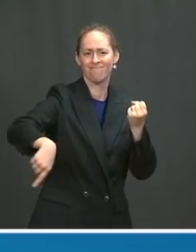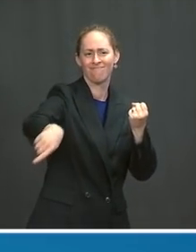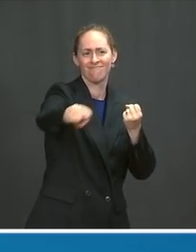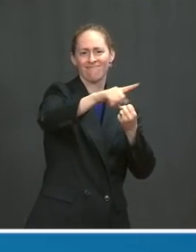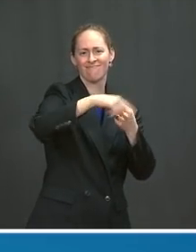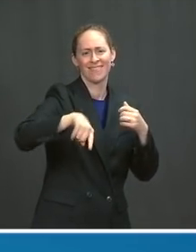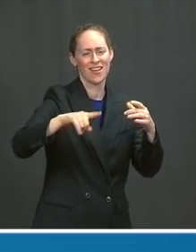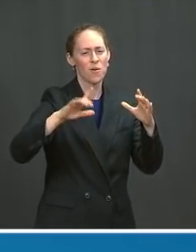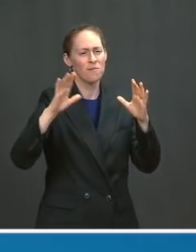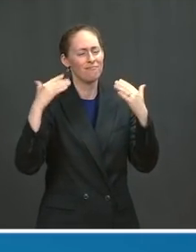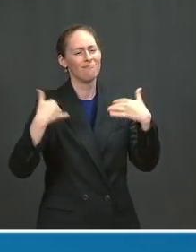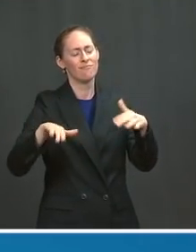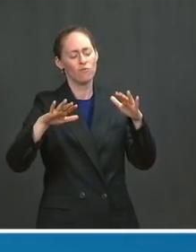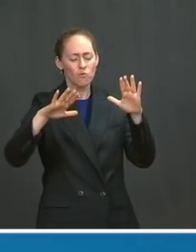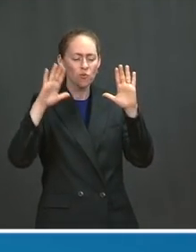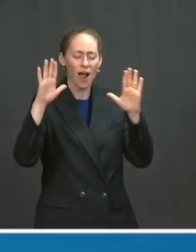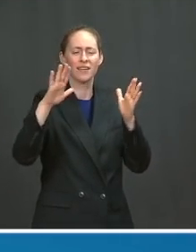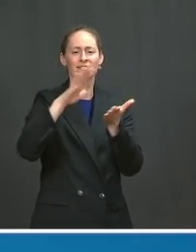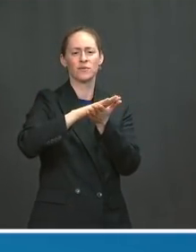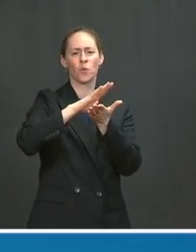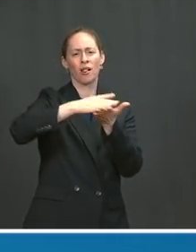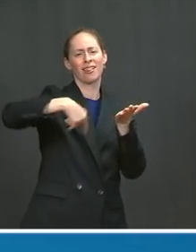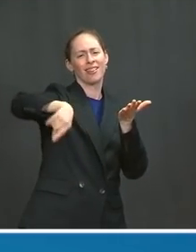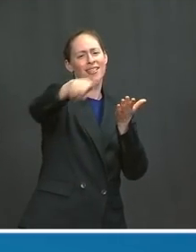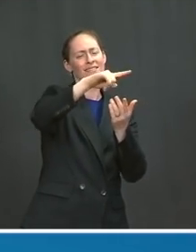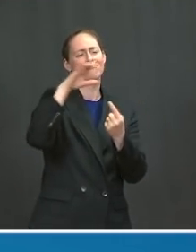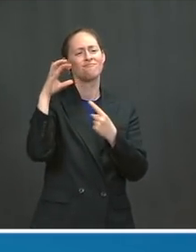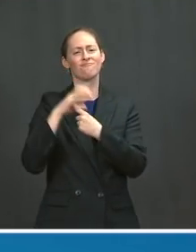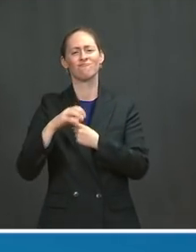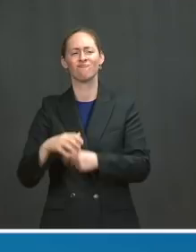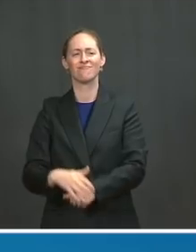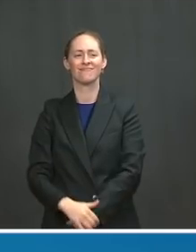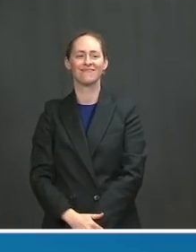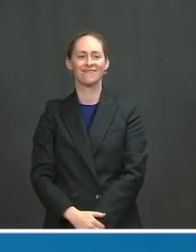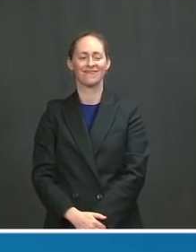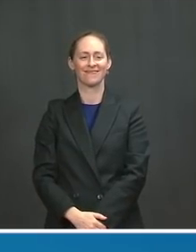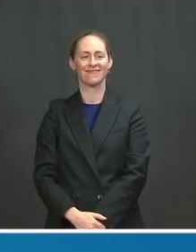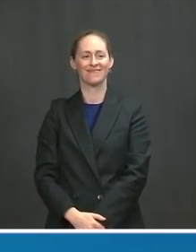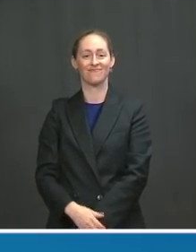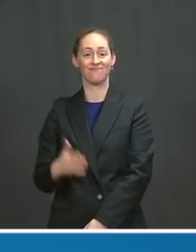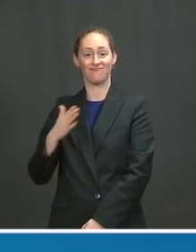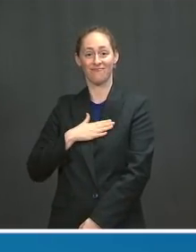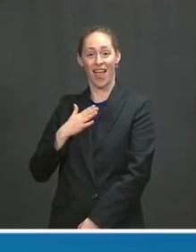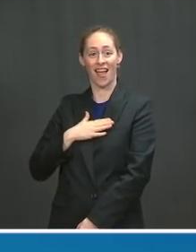And to my military aid, Lieutenant Colonel Frank Machniak,